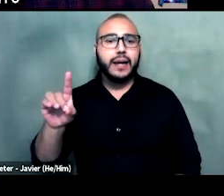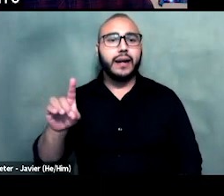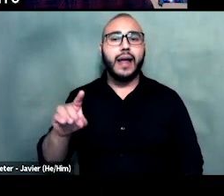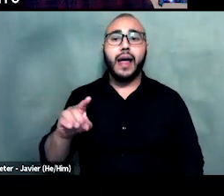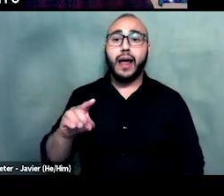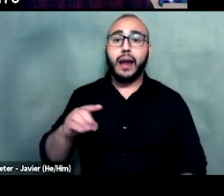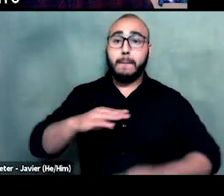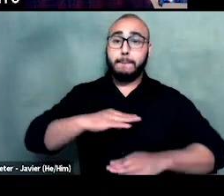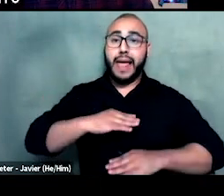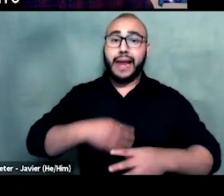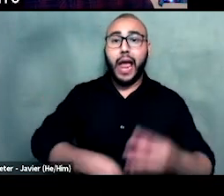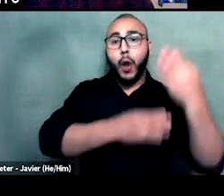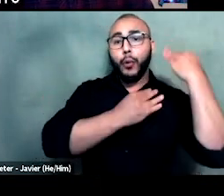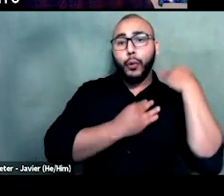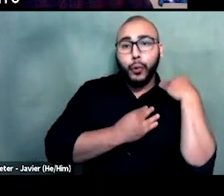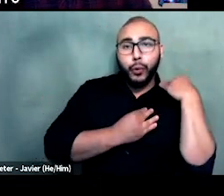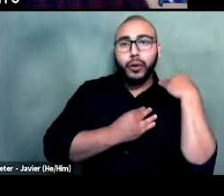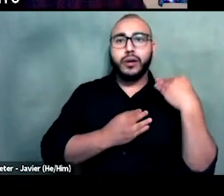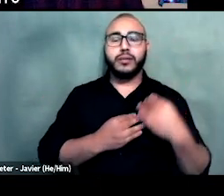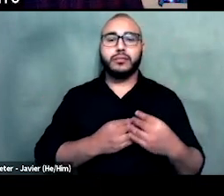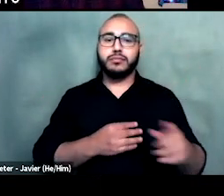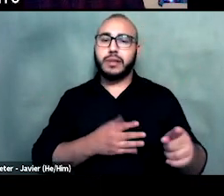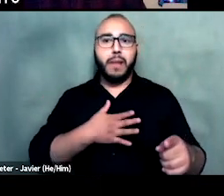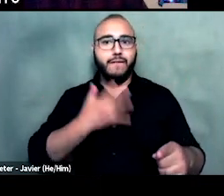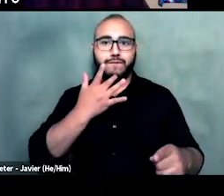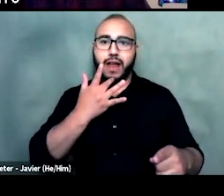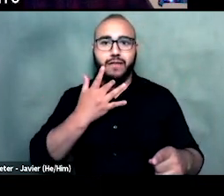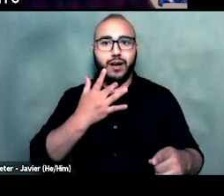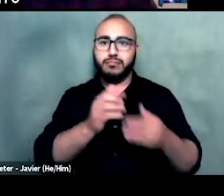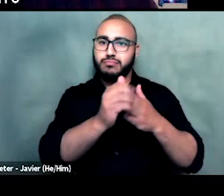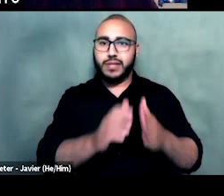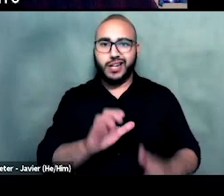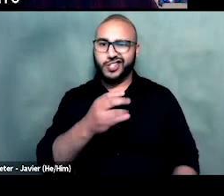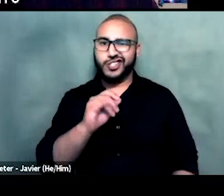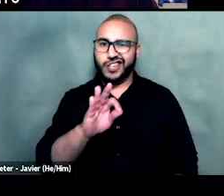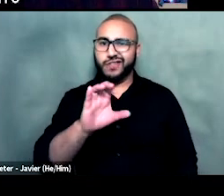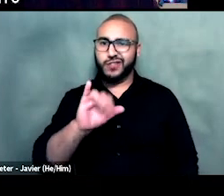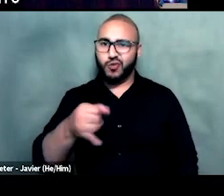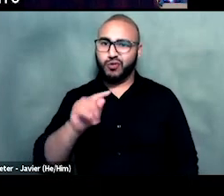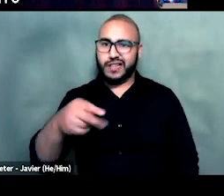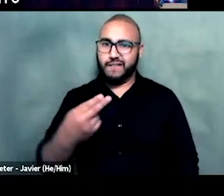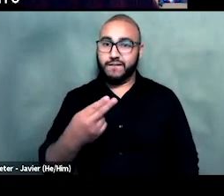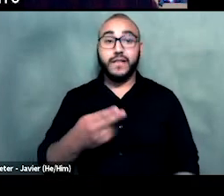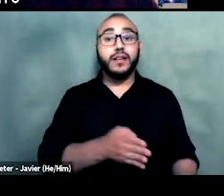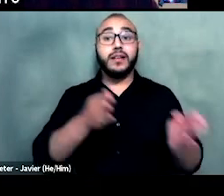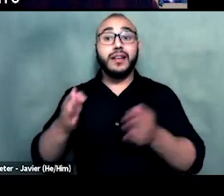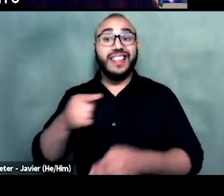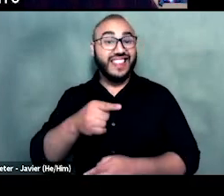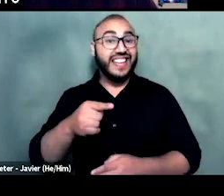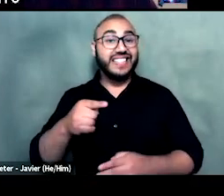Americans in history. Again, Chief Joseph. This is a picture of some Hopi women. The